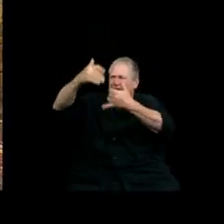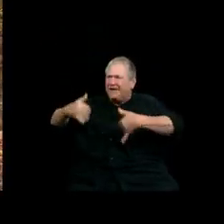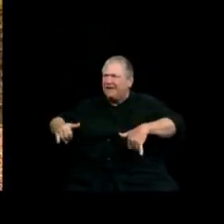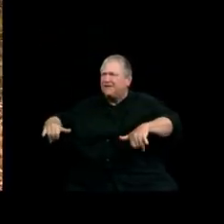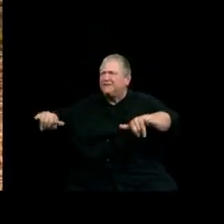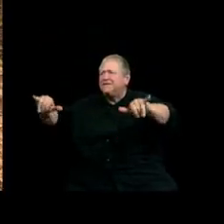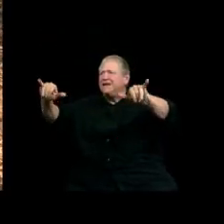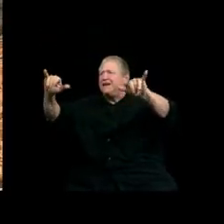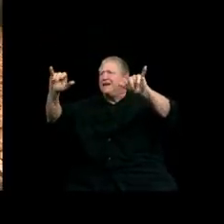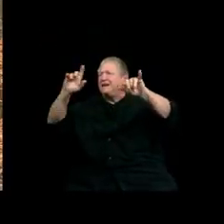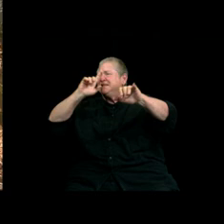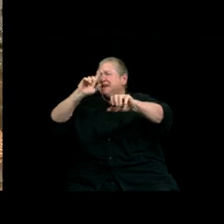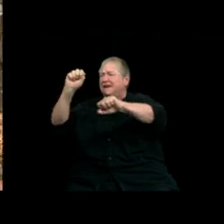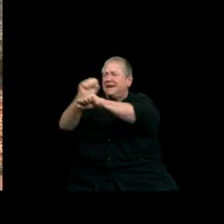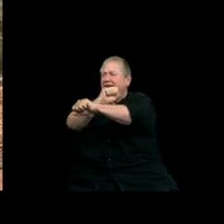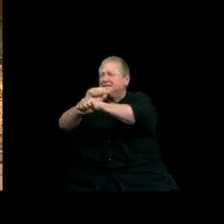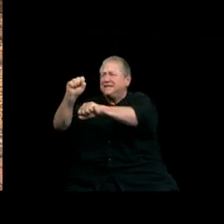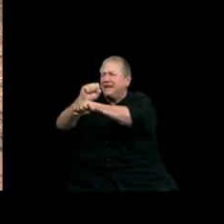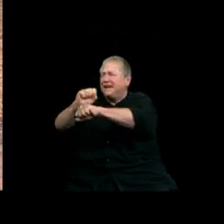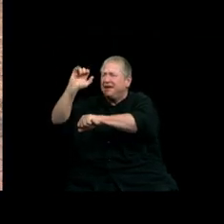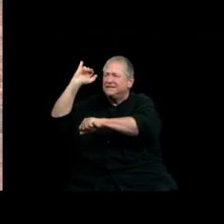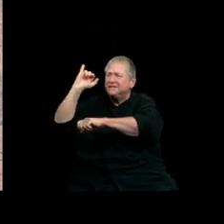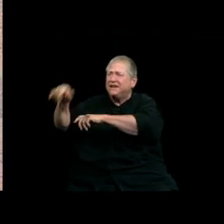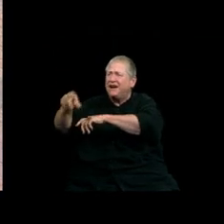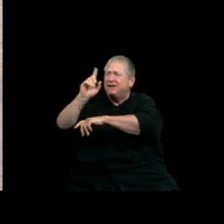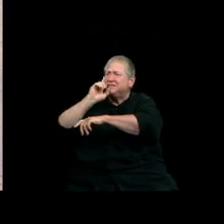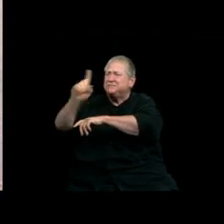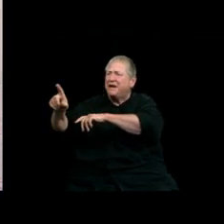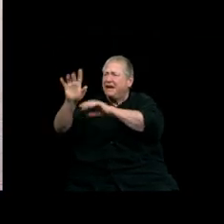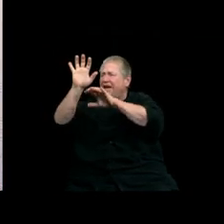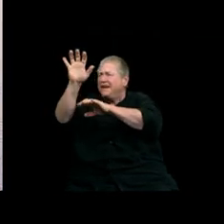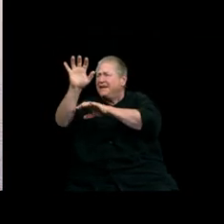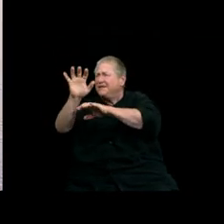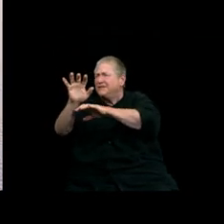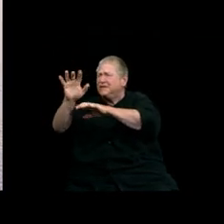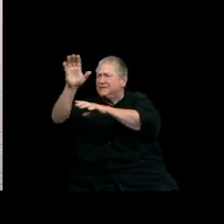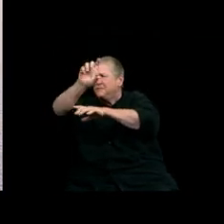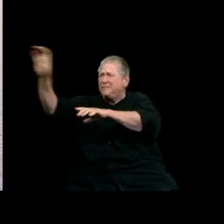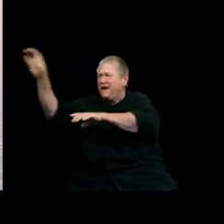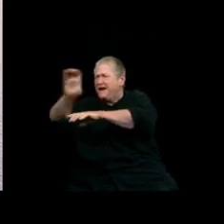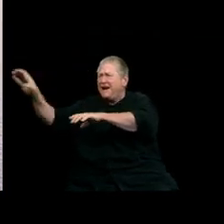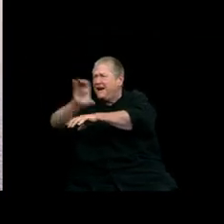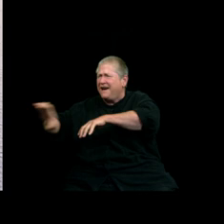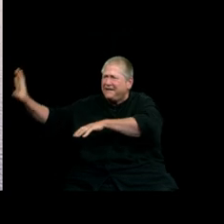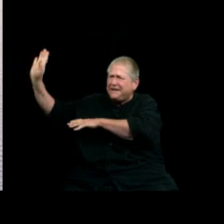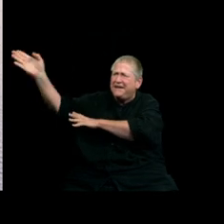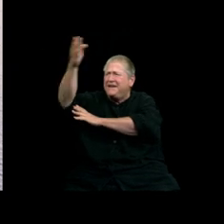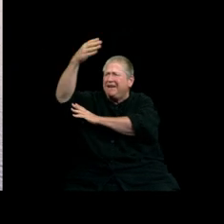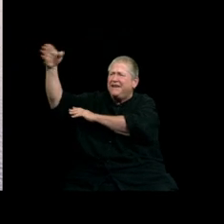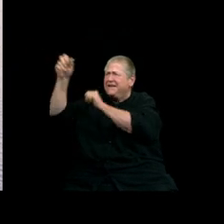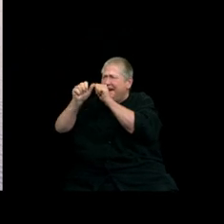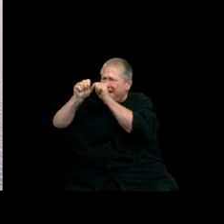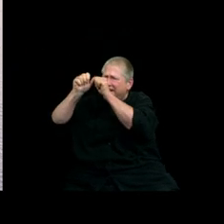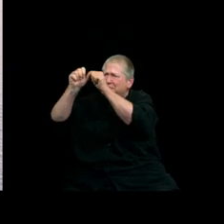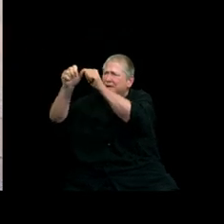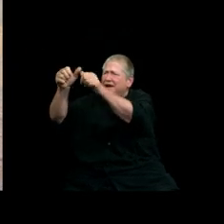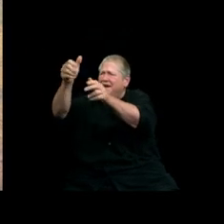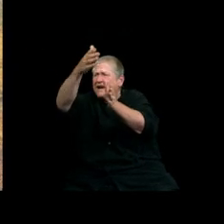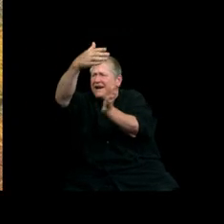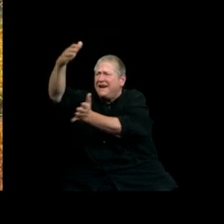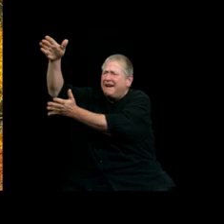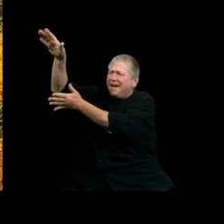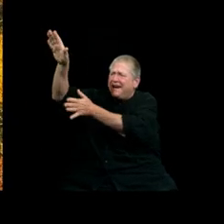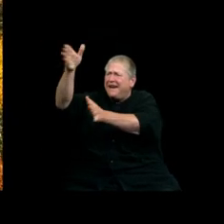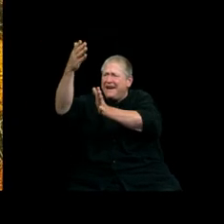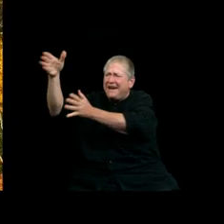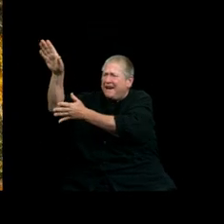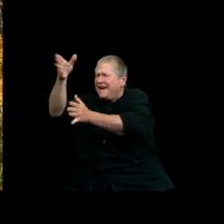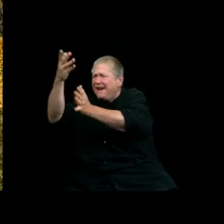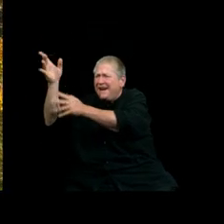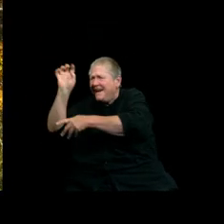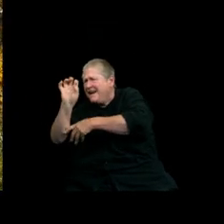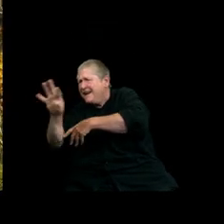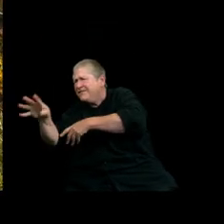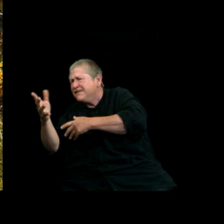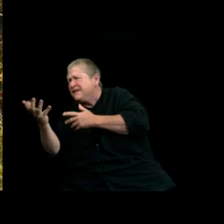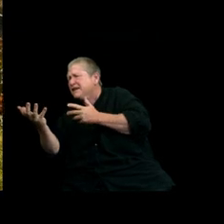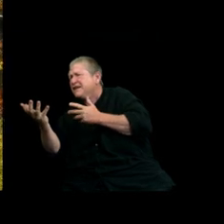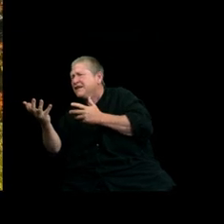Oh, say does that star-spangled banner yet wave